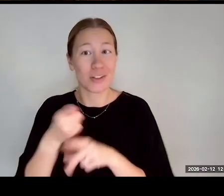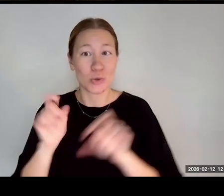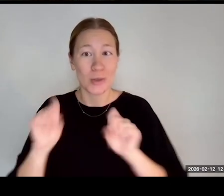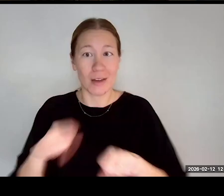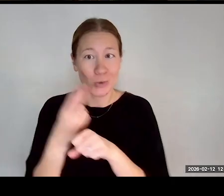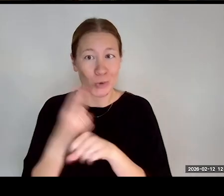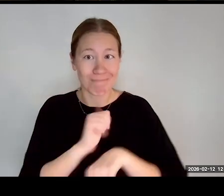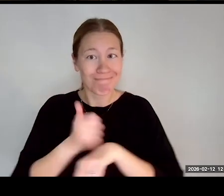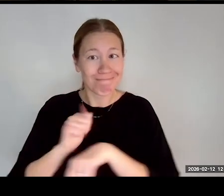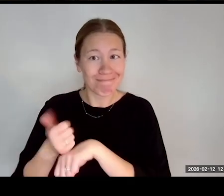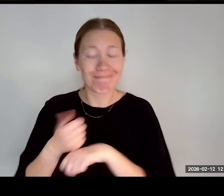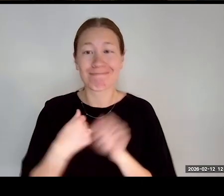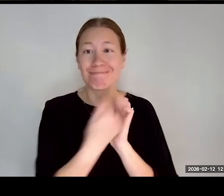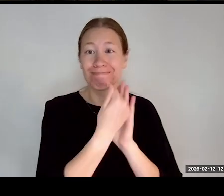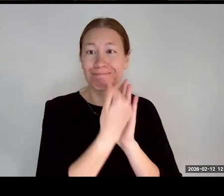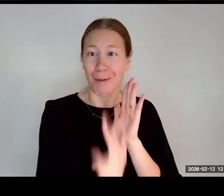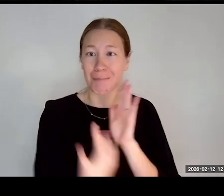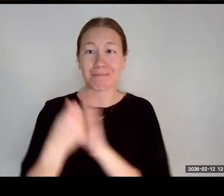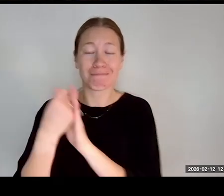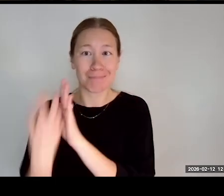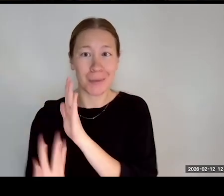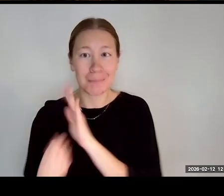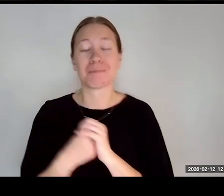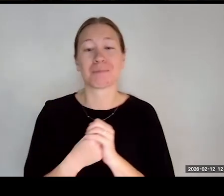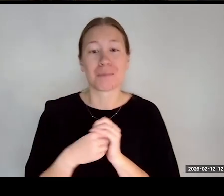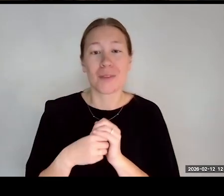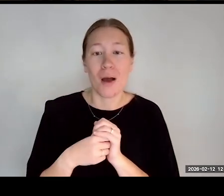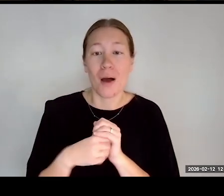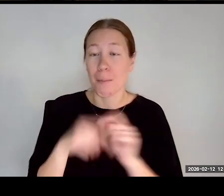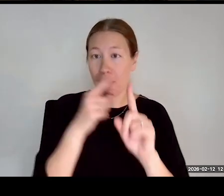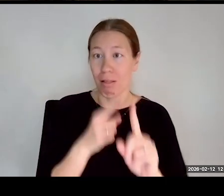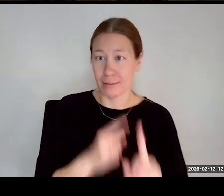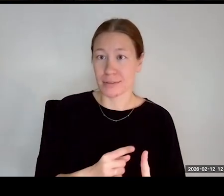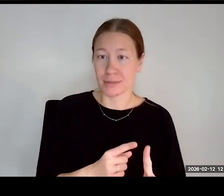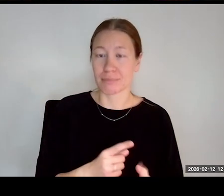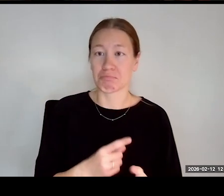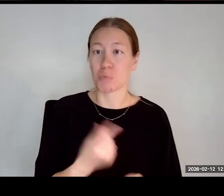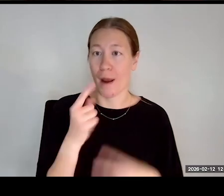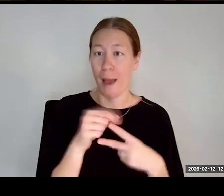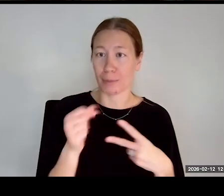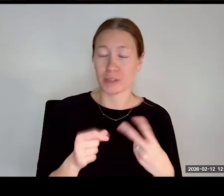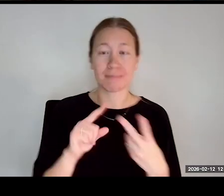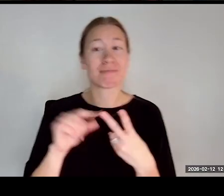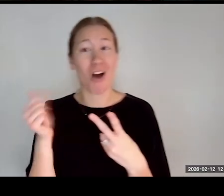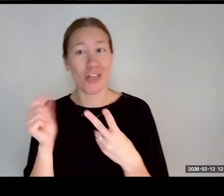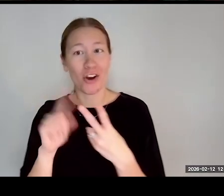There are bulleted lists or unordered items and then numbered lists which you would want to use for items that have steps to them